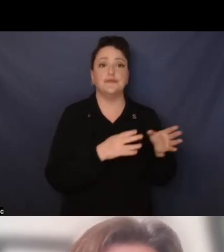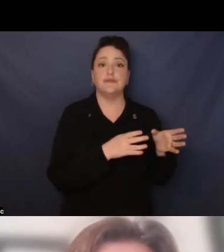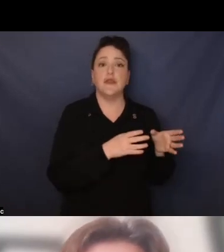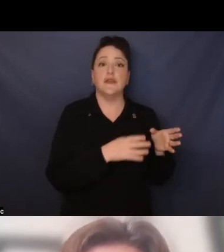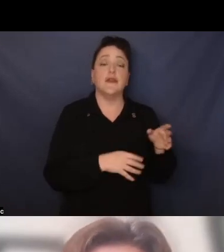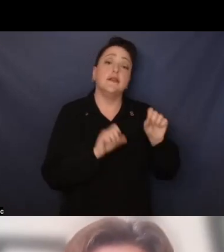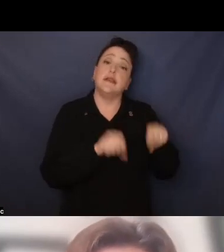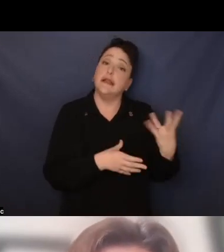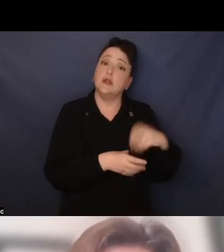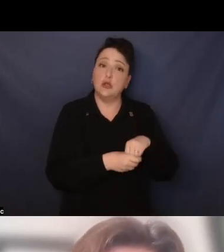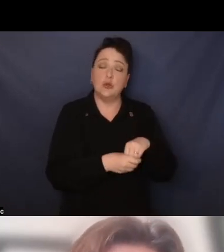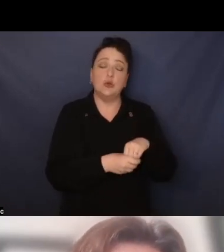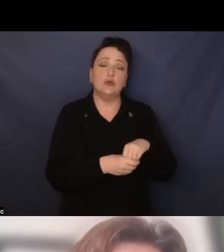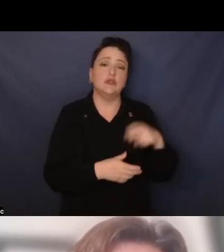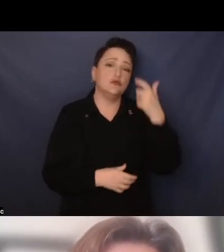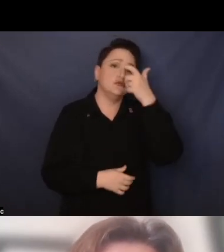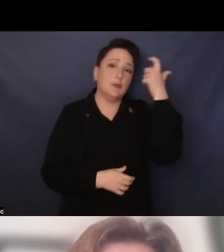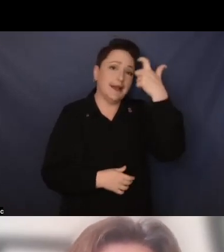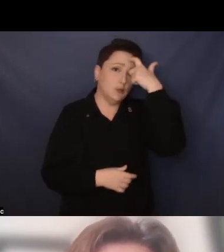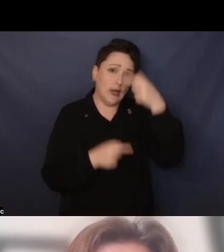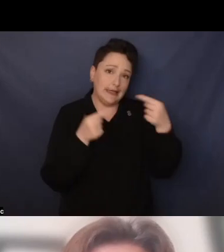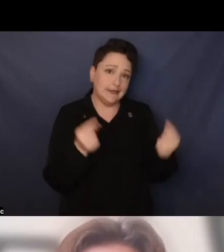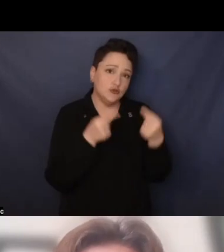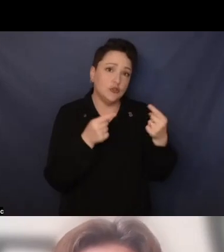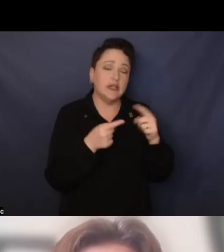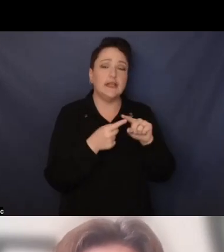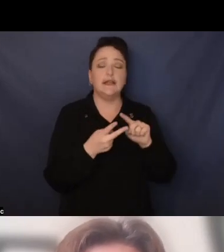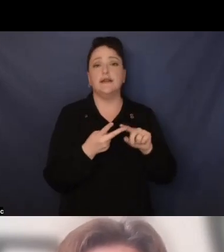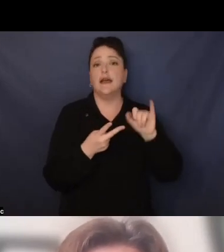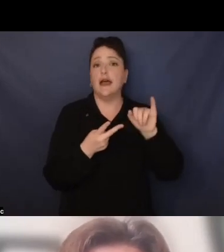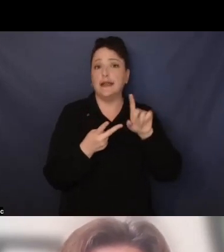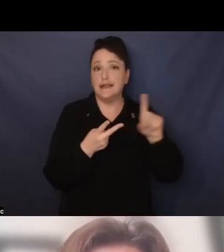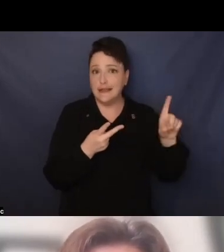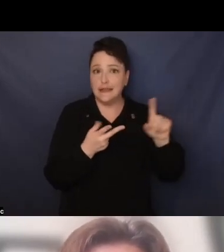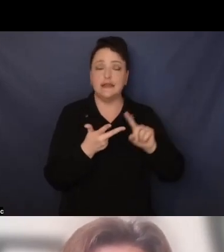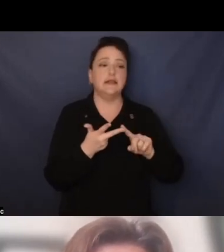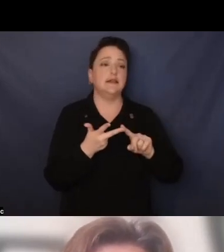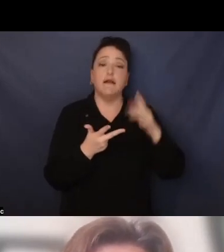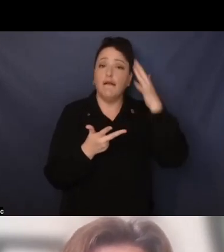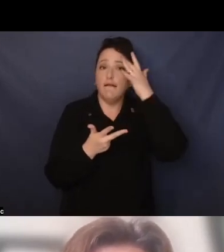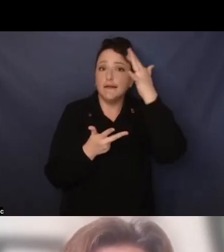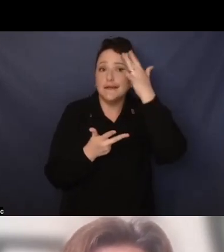intellectual and developmental disabilities, autism neurodiversity, mobility disabilities,